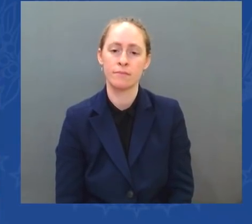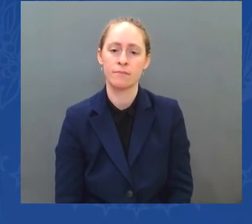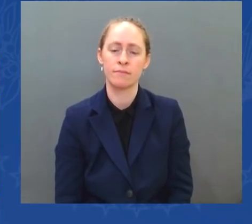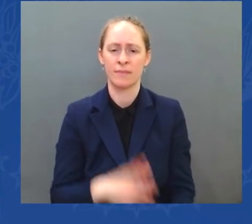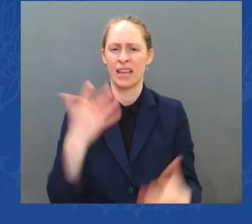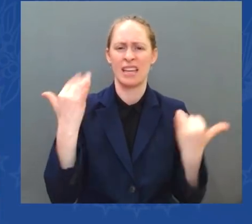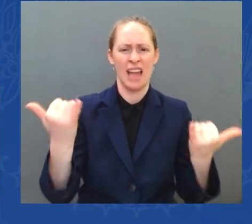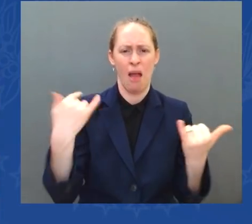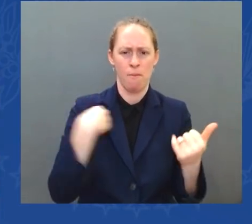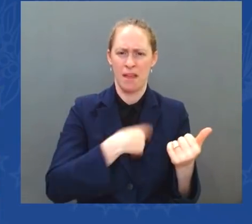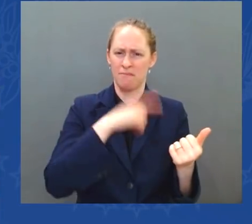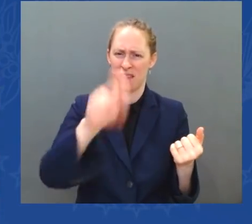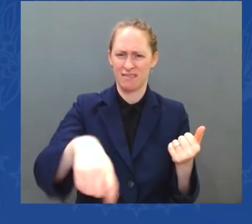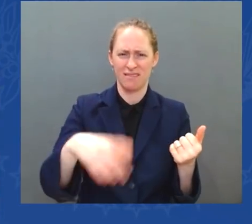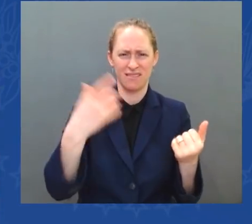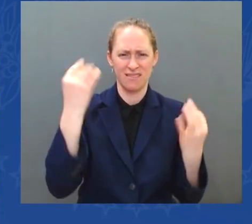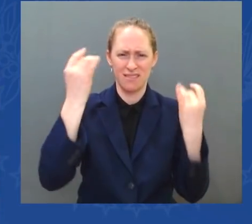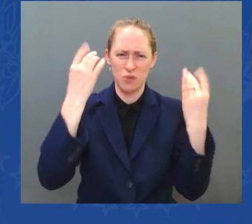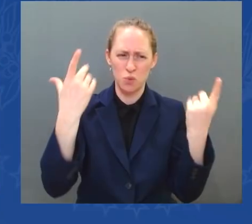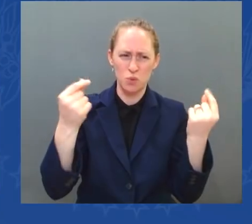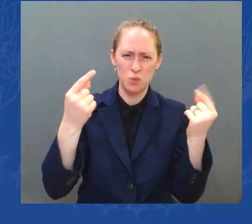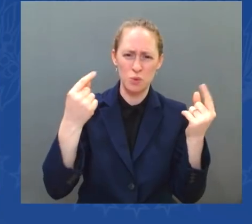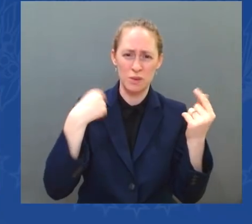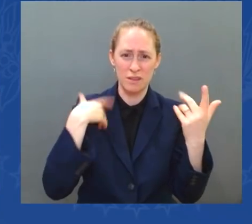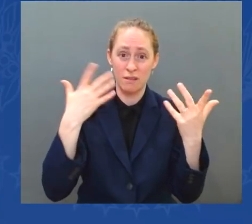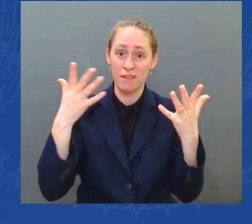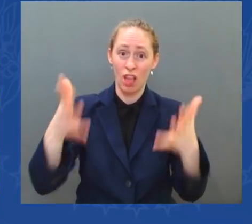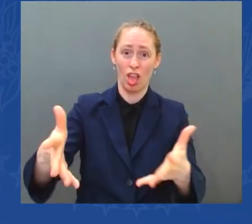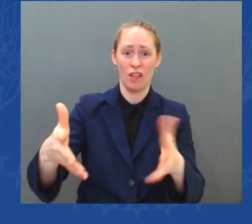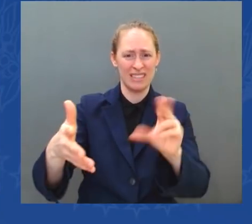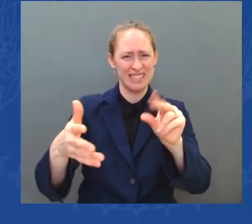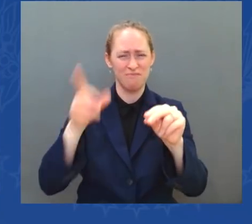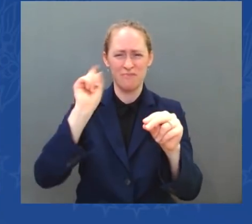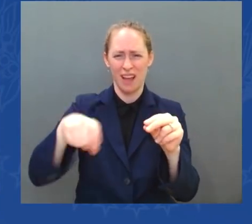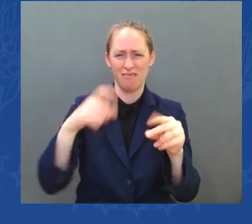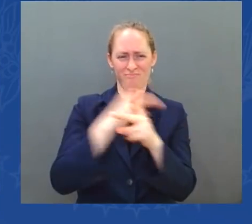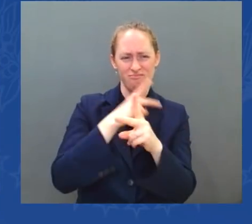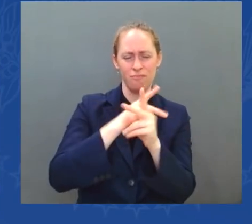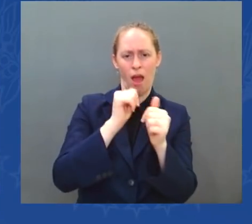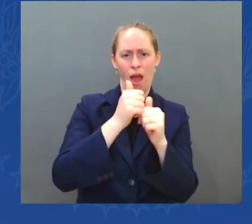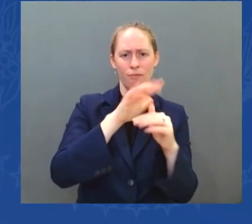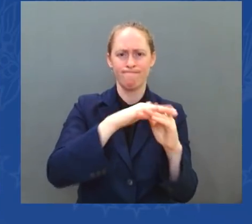And that's part of why we're talking -- what I'm going to talk to you about today, why it's so important.